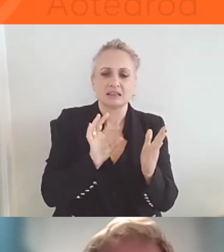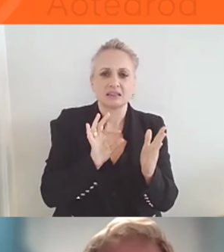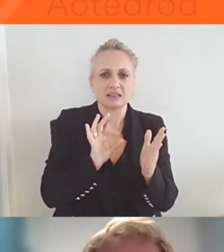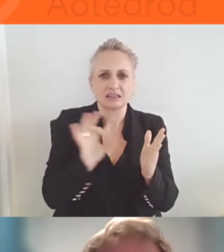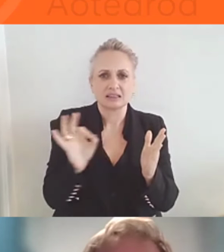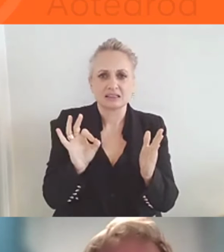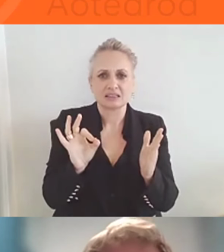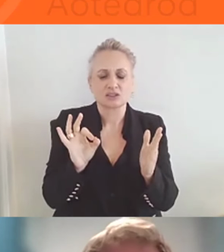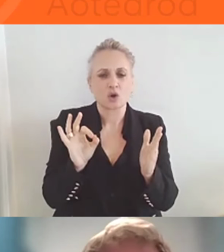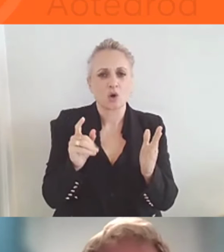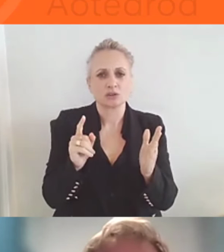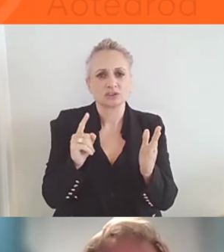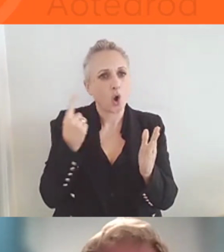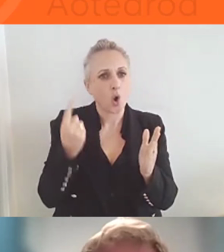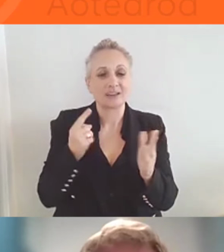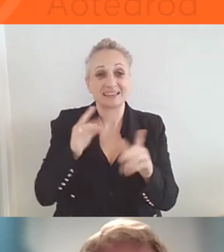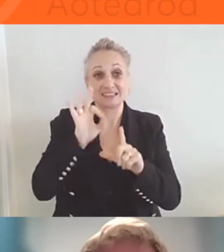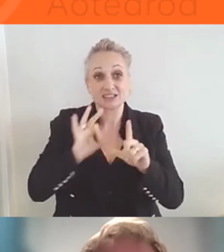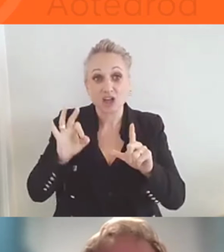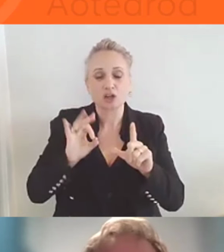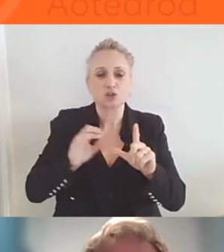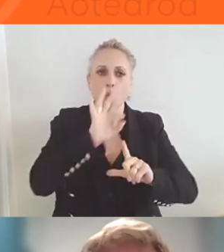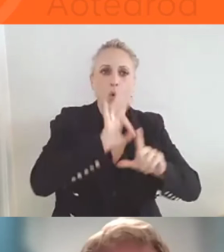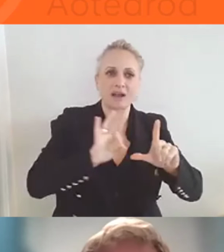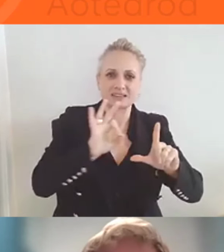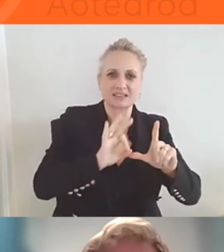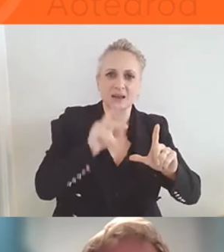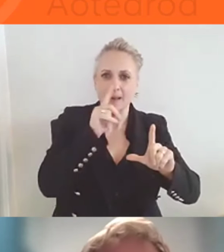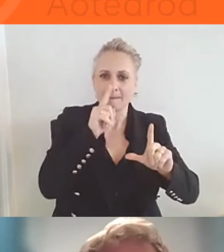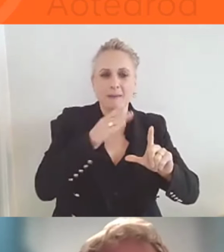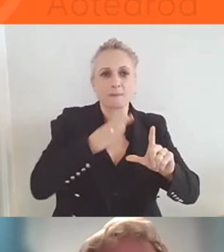think tanks, it represents what's profitable and legal, and teeth